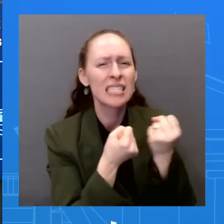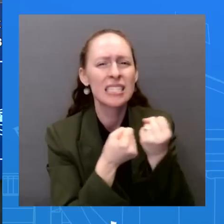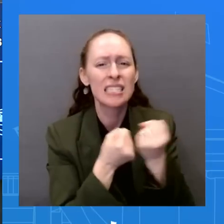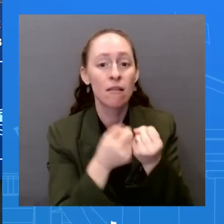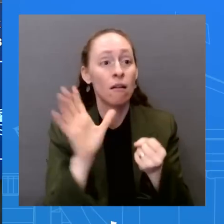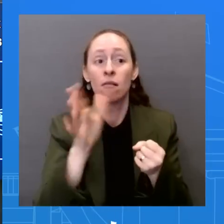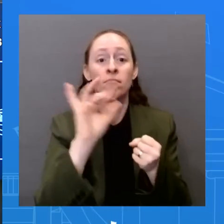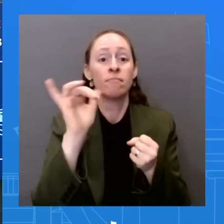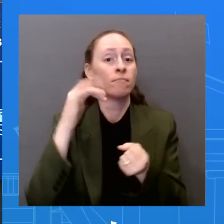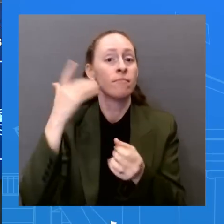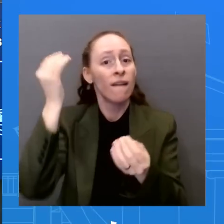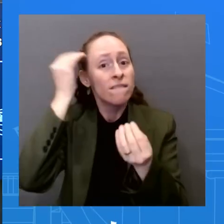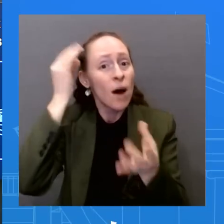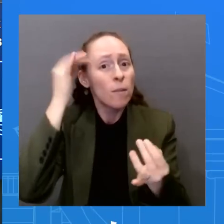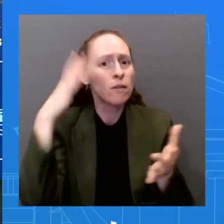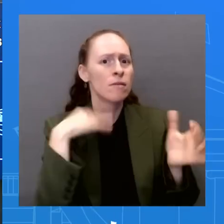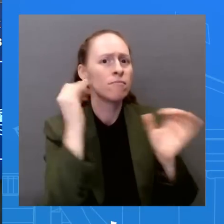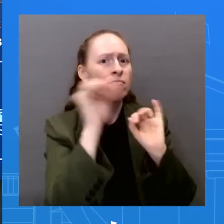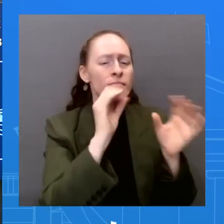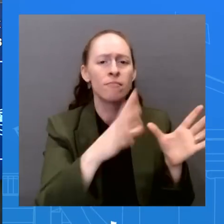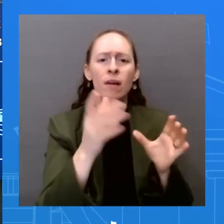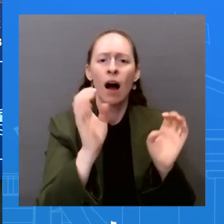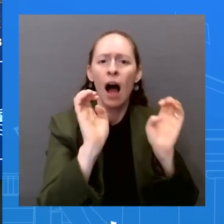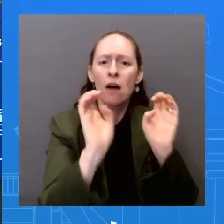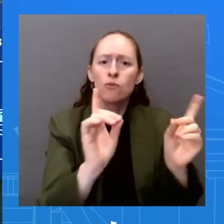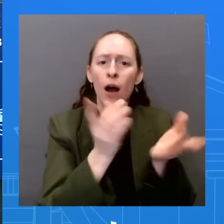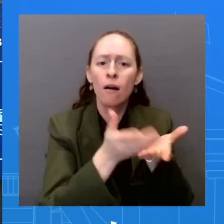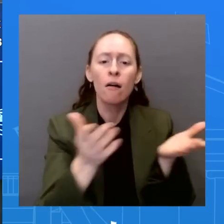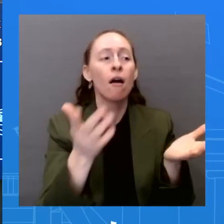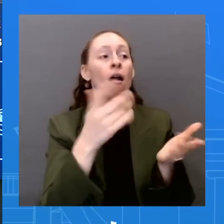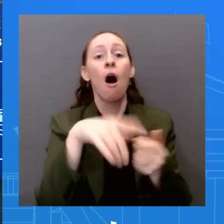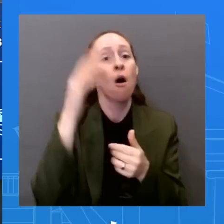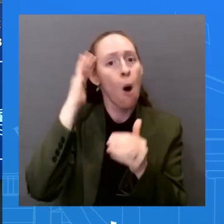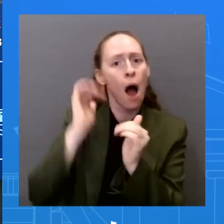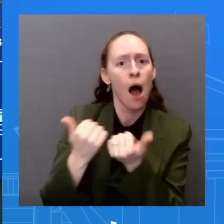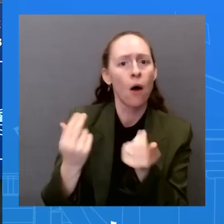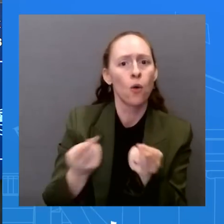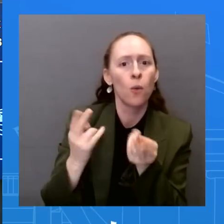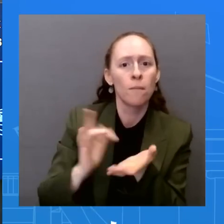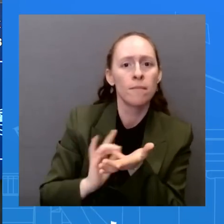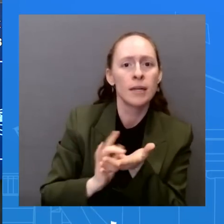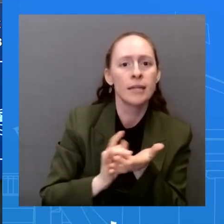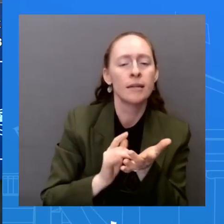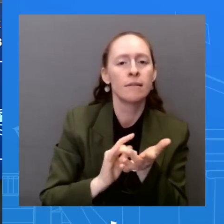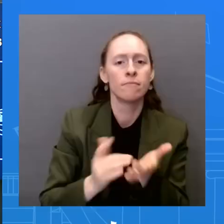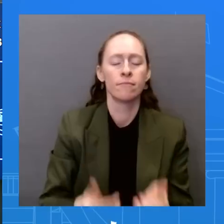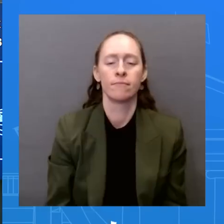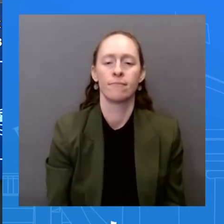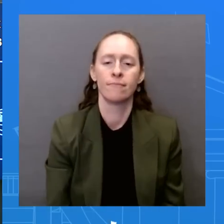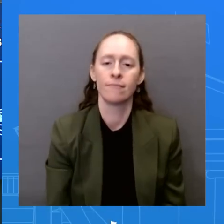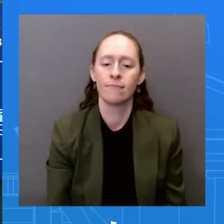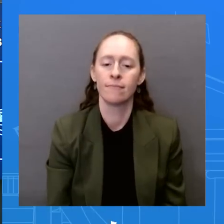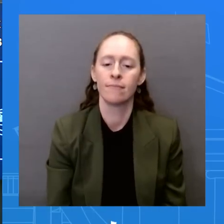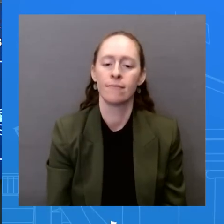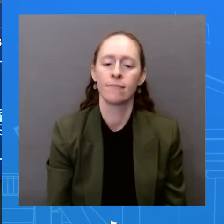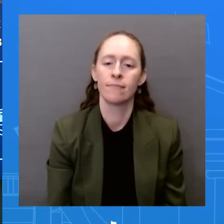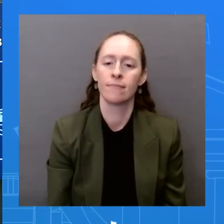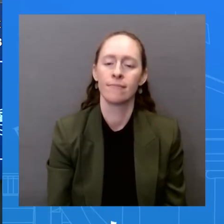that exists here in the United States. And so, we're working closely with those organizations to be able to support them. Ms. Jean-Pierre: All right. Thank you, guys.